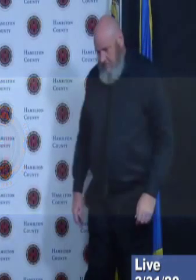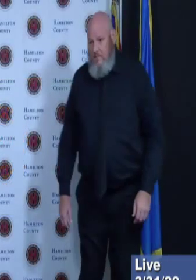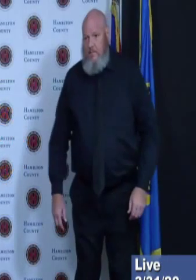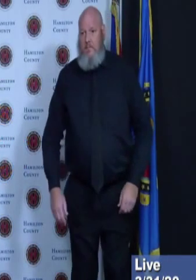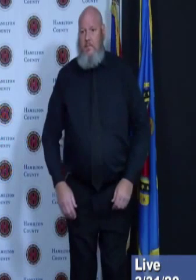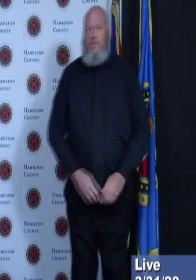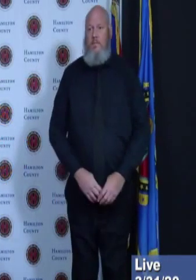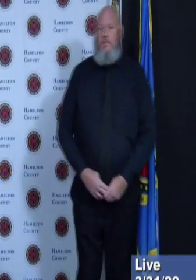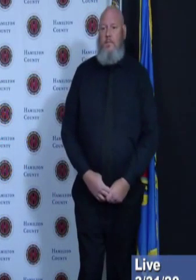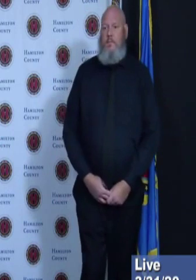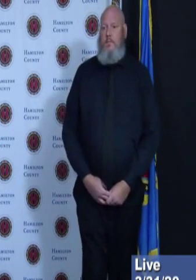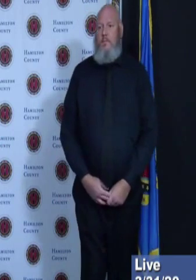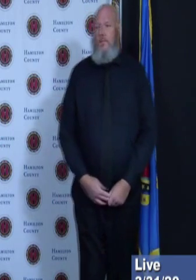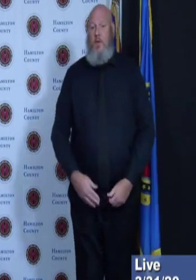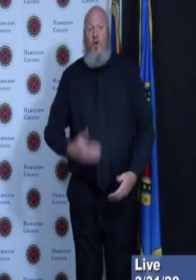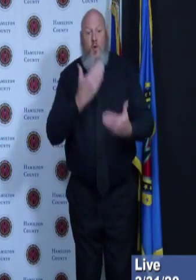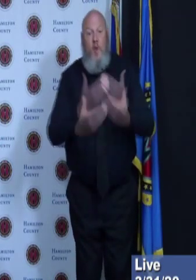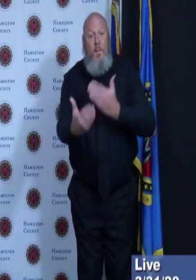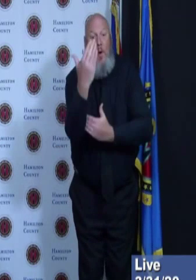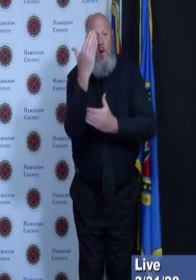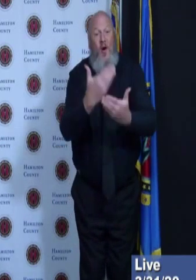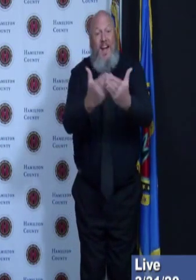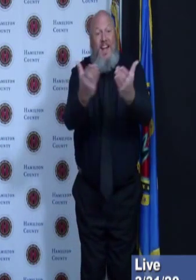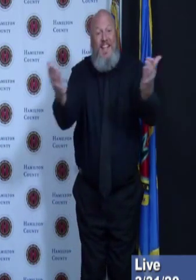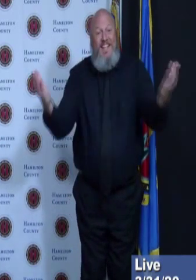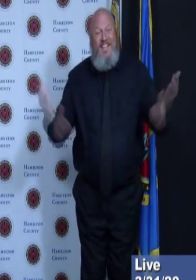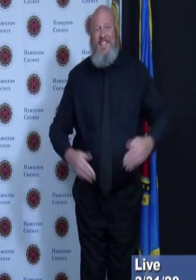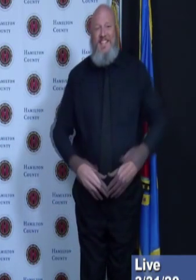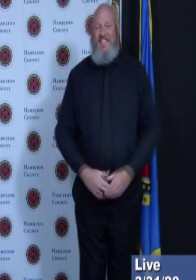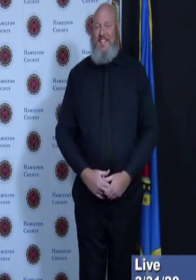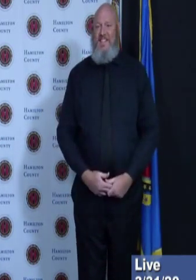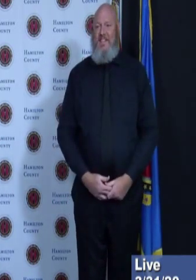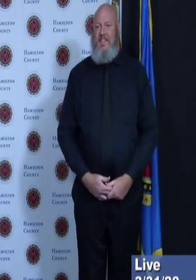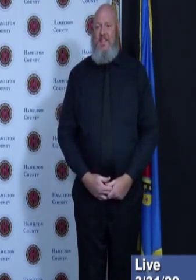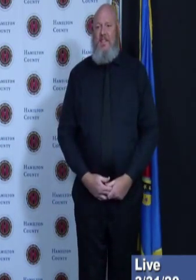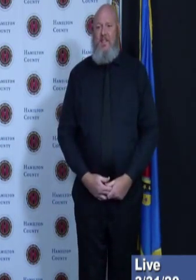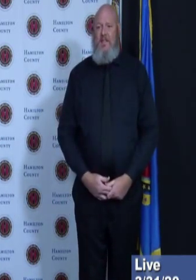good morning as always I'd like to thank Jay Gates for being with us this morning